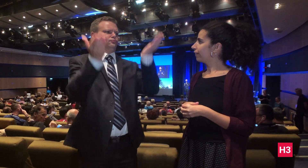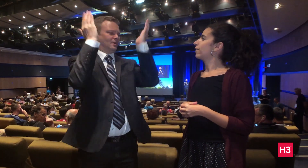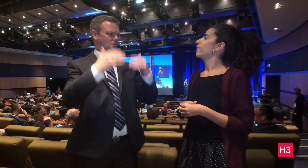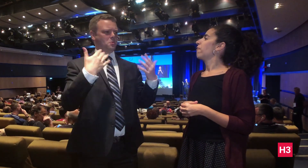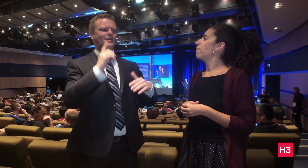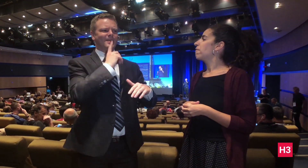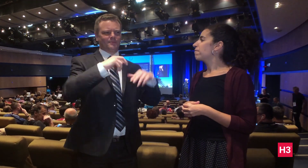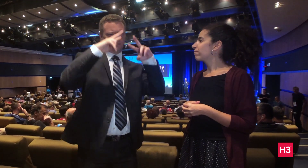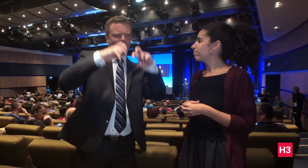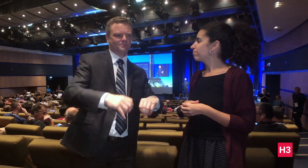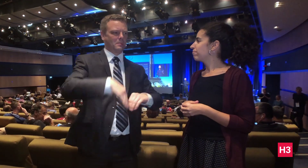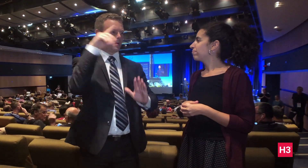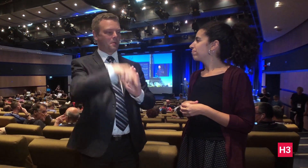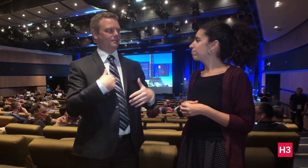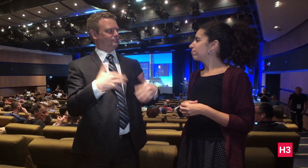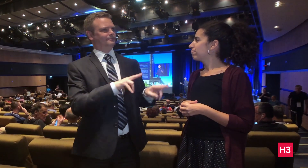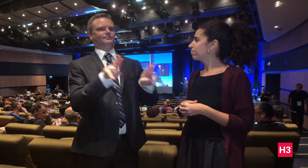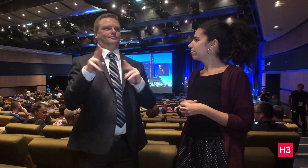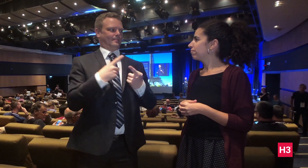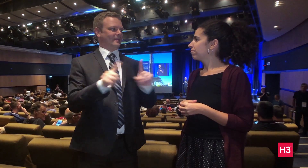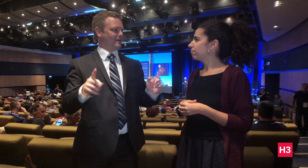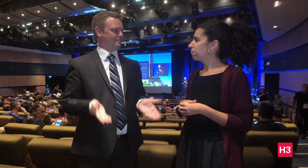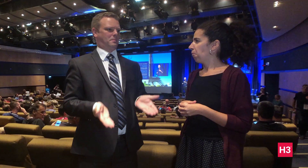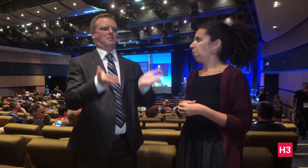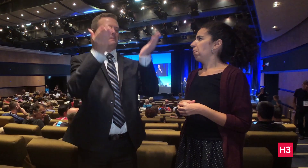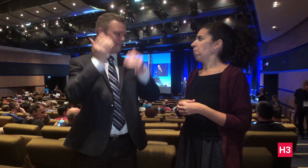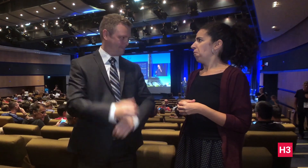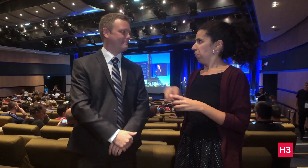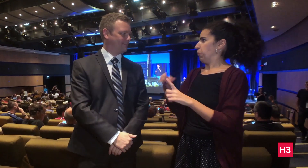And the topics delve in-depth, on global deaf issues. Much more comprehensive.